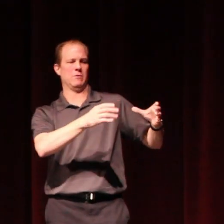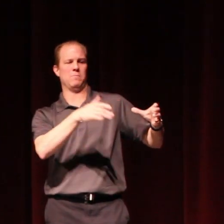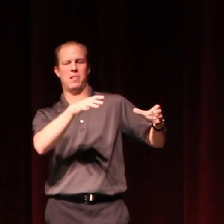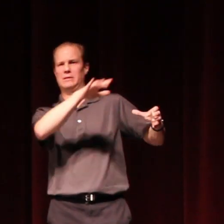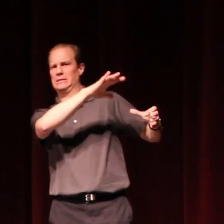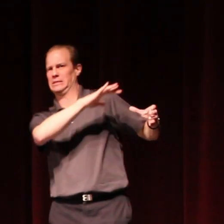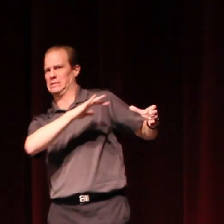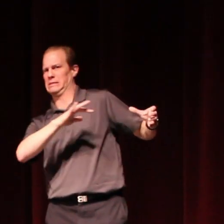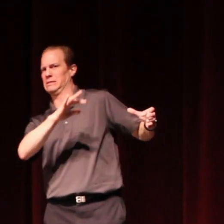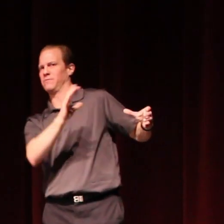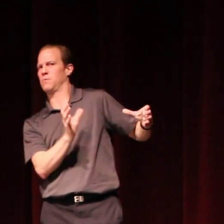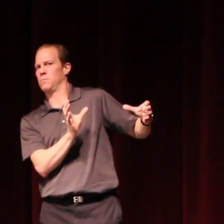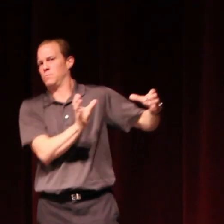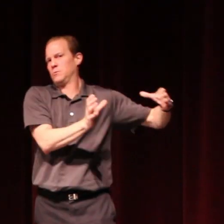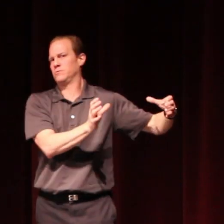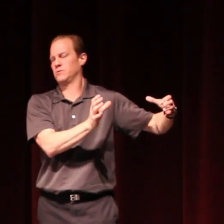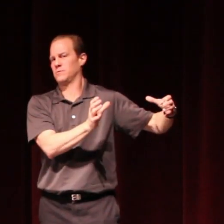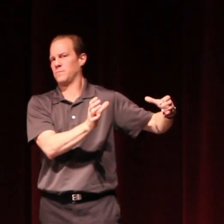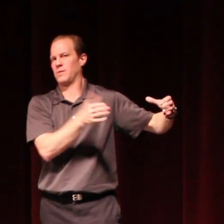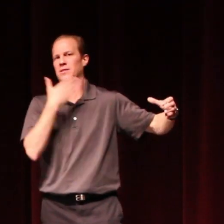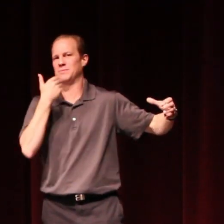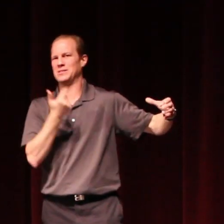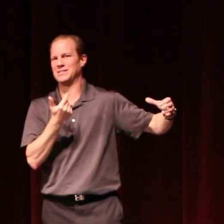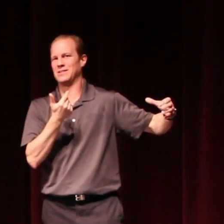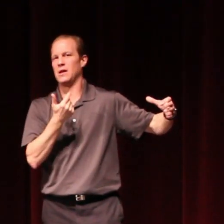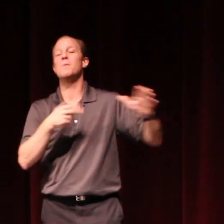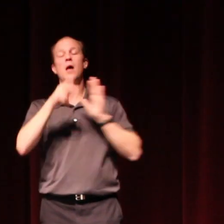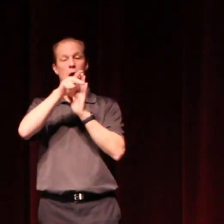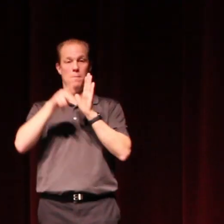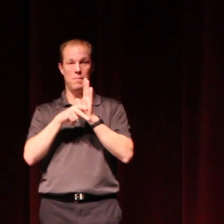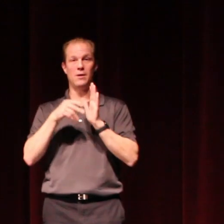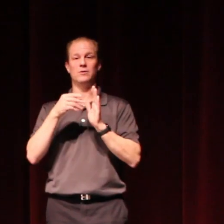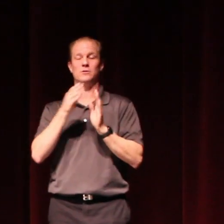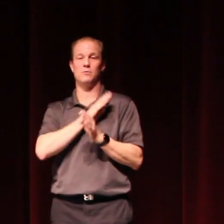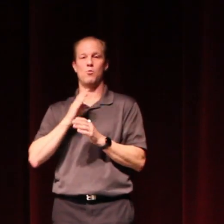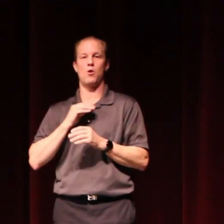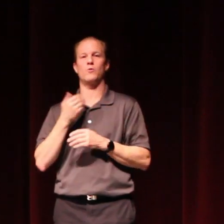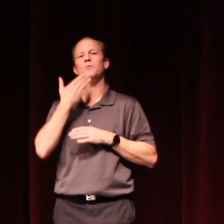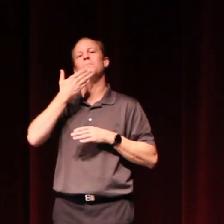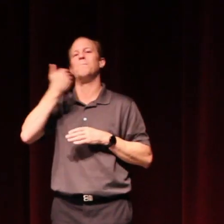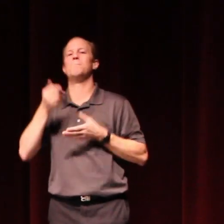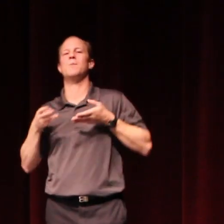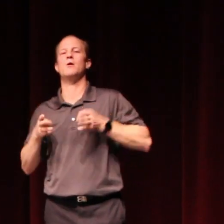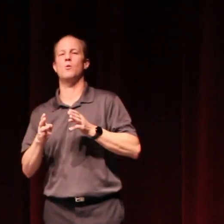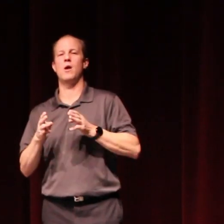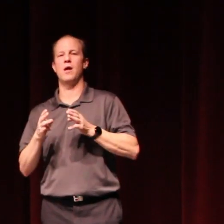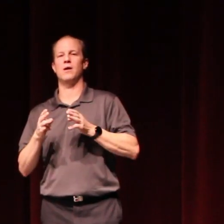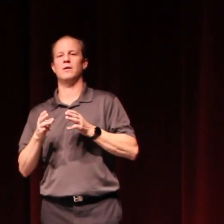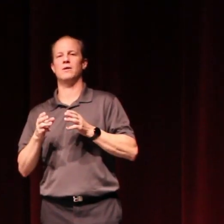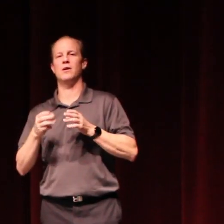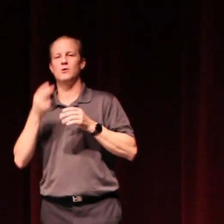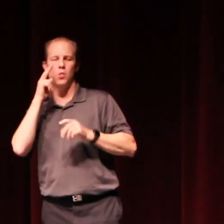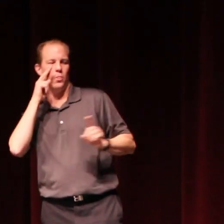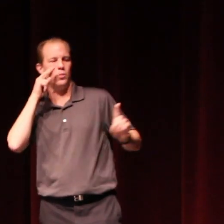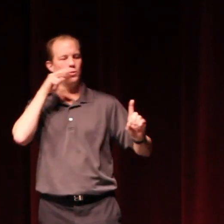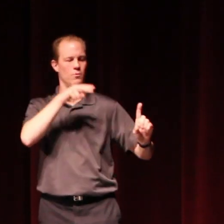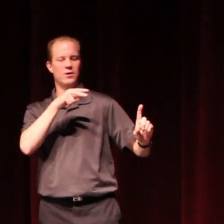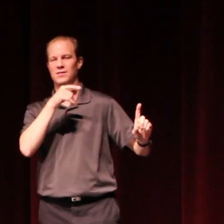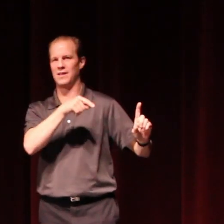we probably, a policy board would be the right way to go through and resolve an issue like that,